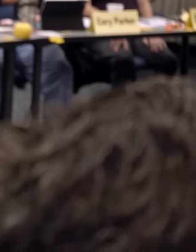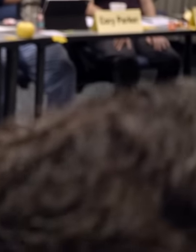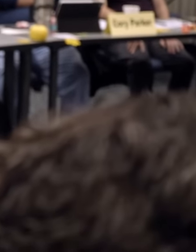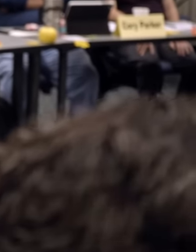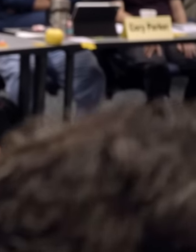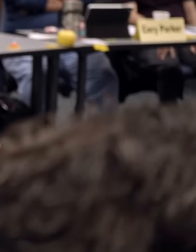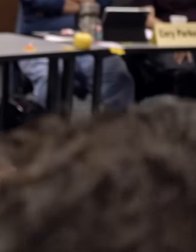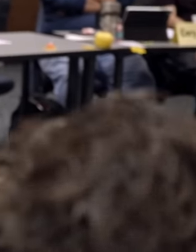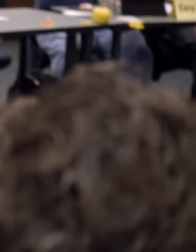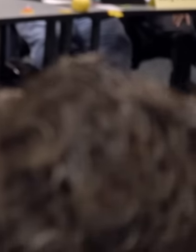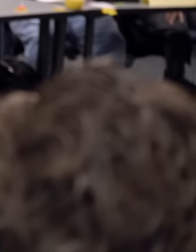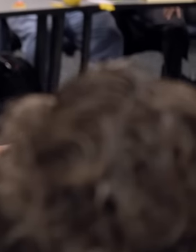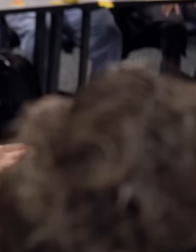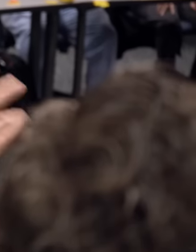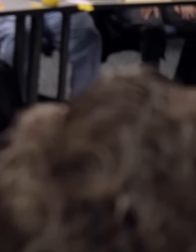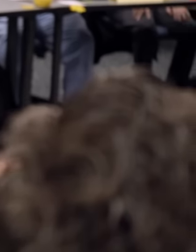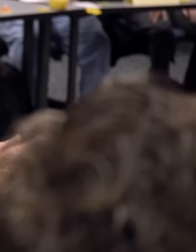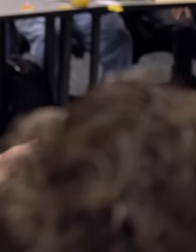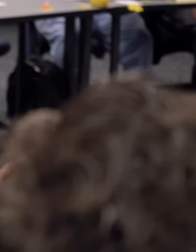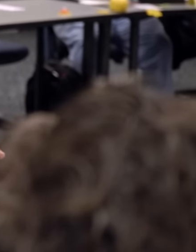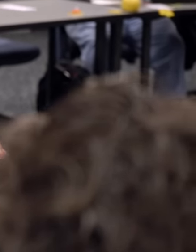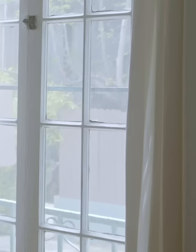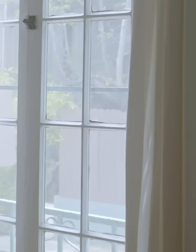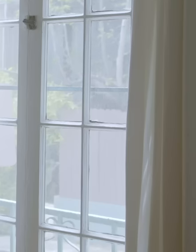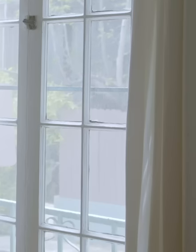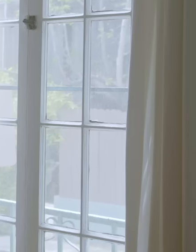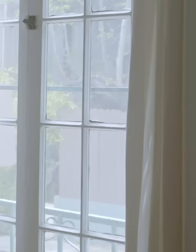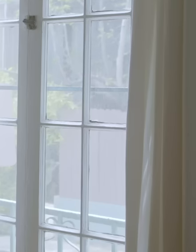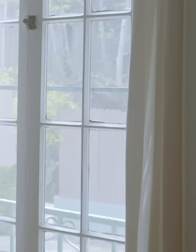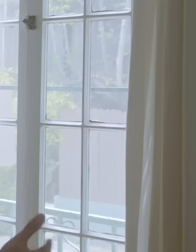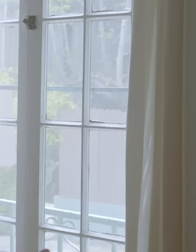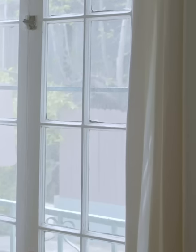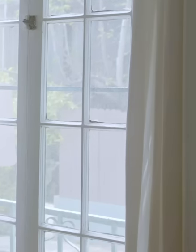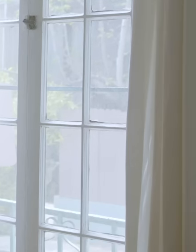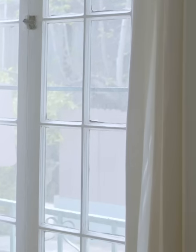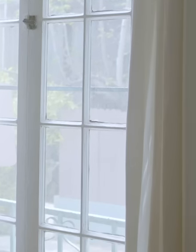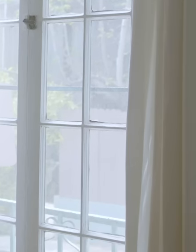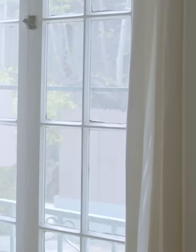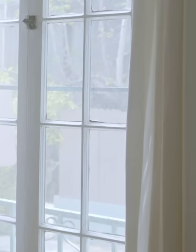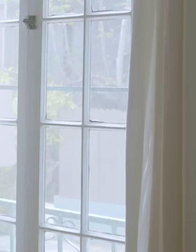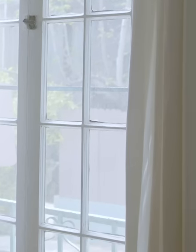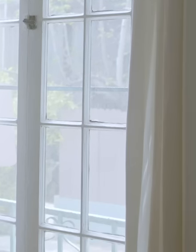Hispanic guy, New York, tactile sign - it's Artie. At least we know who it is. It's this man named Artemio.